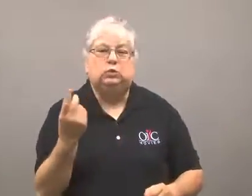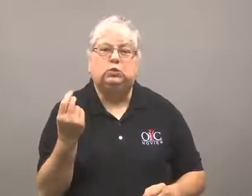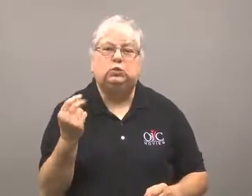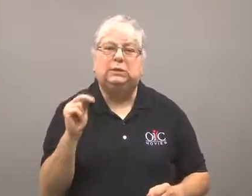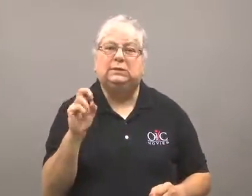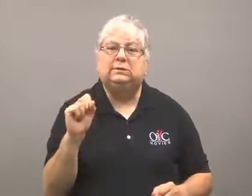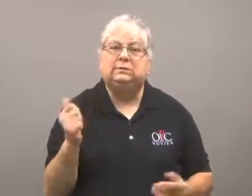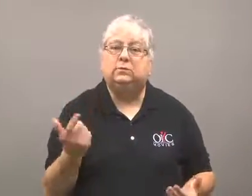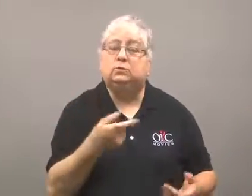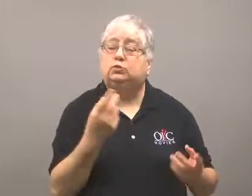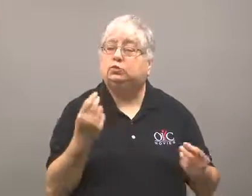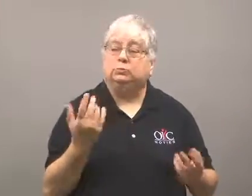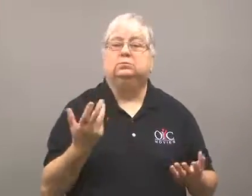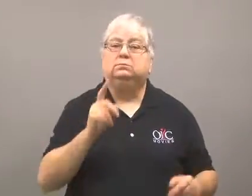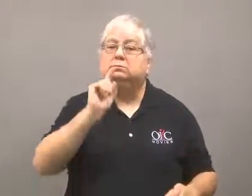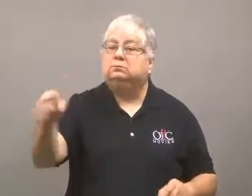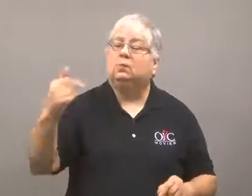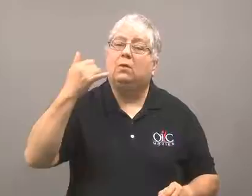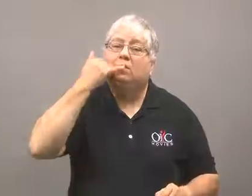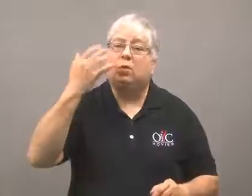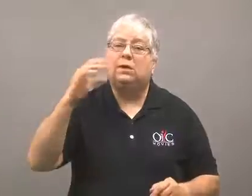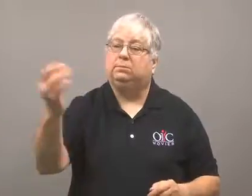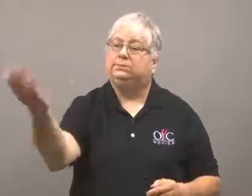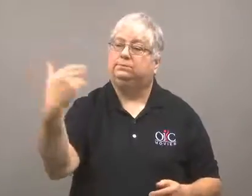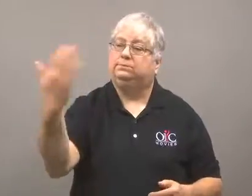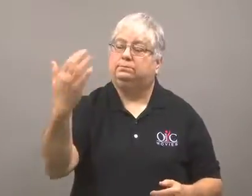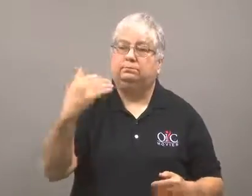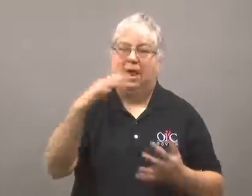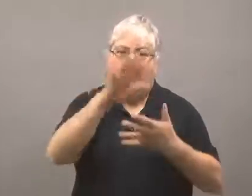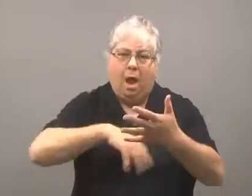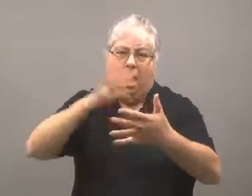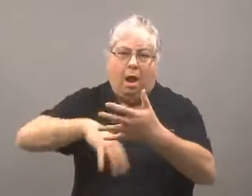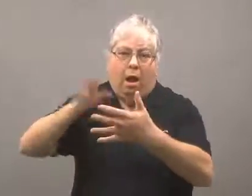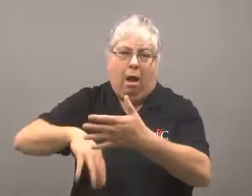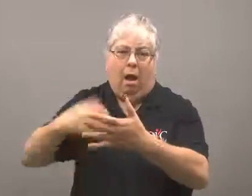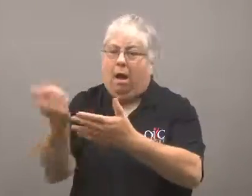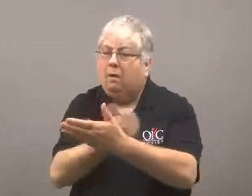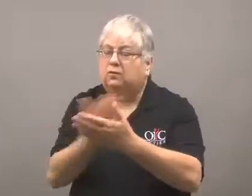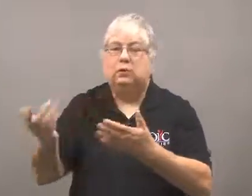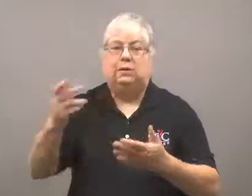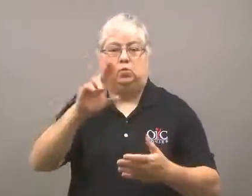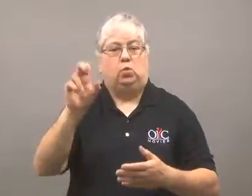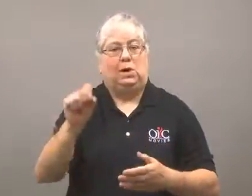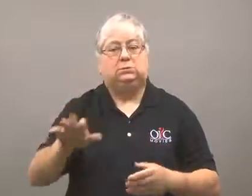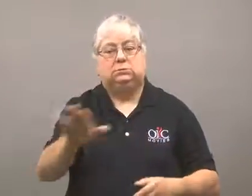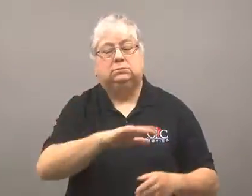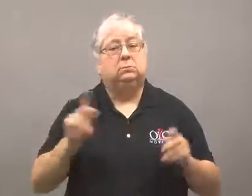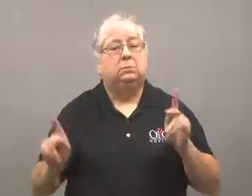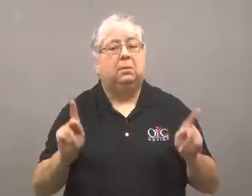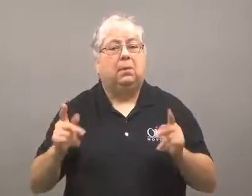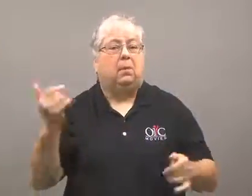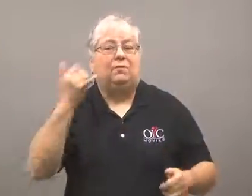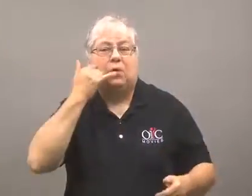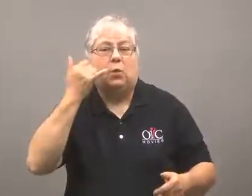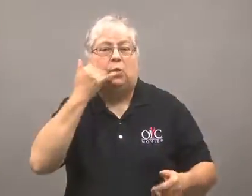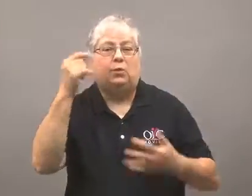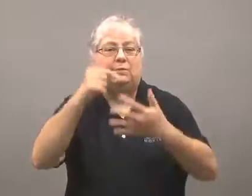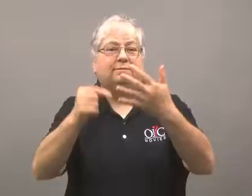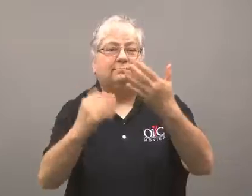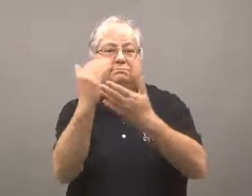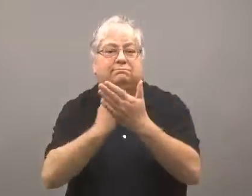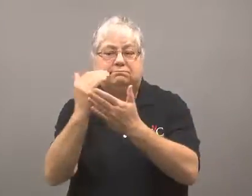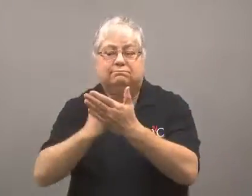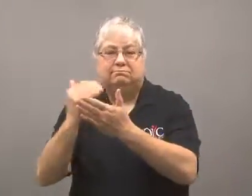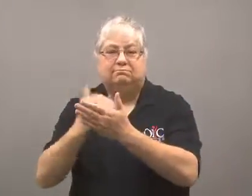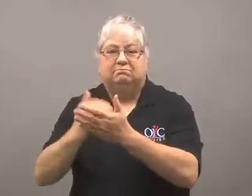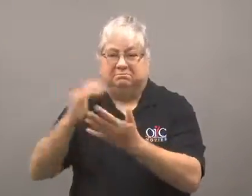It ordered phone companies to turn over phone records that belonged to Americans.